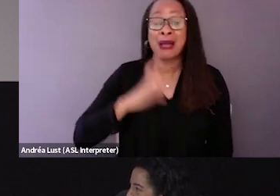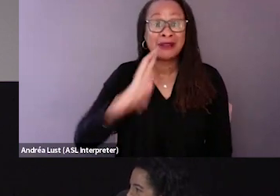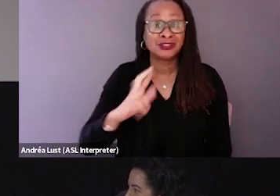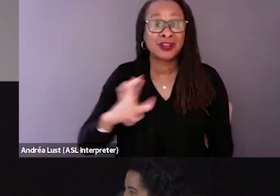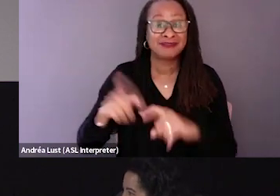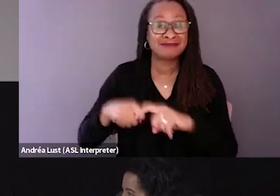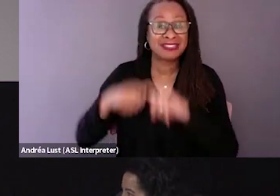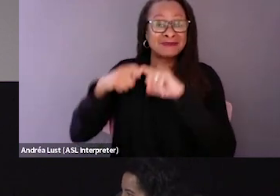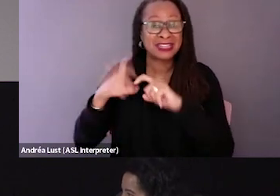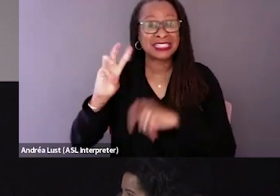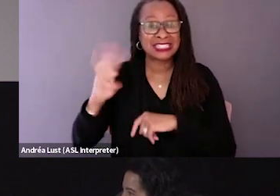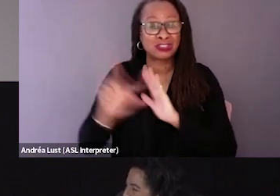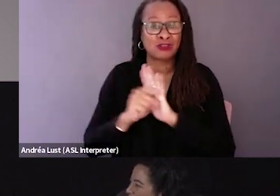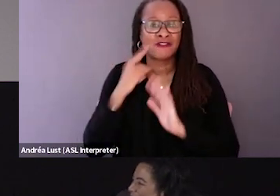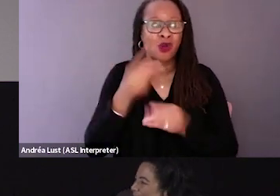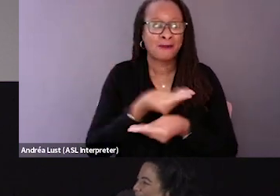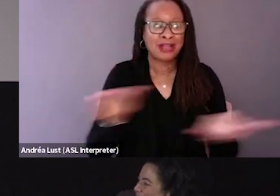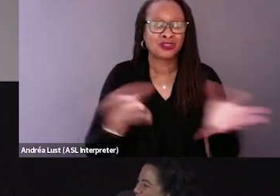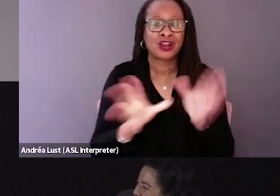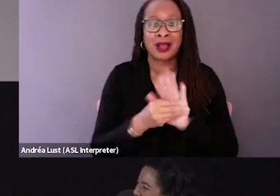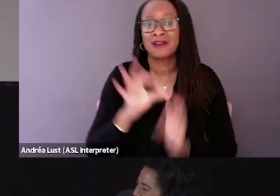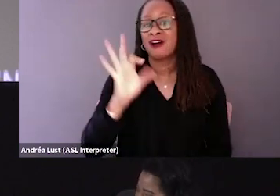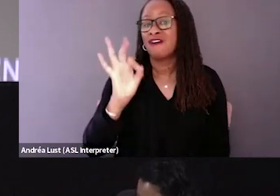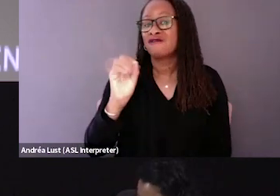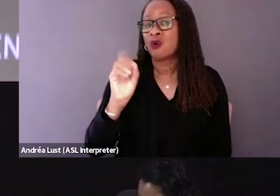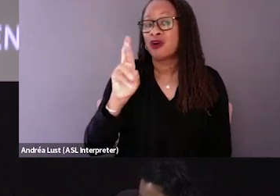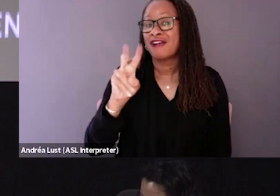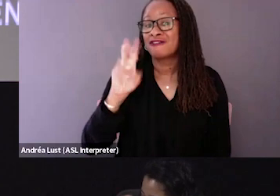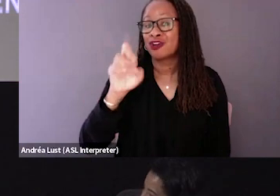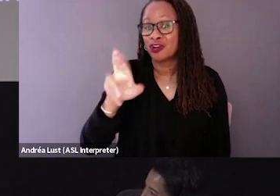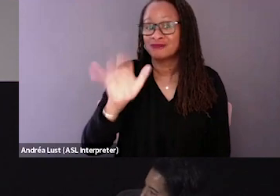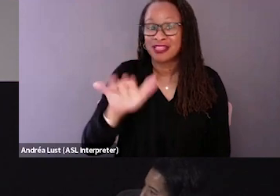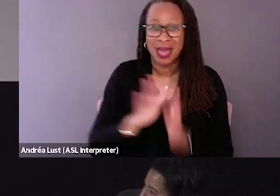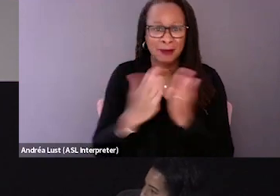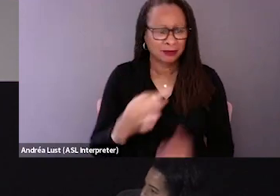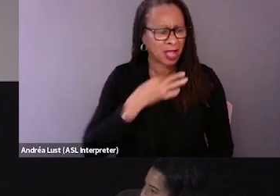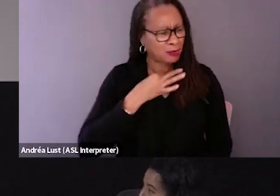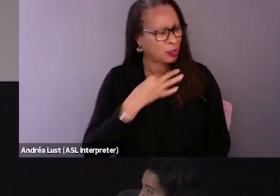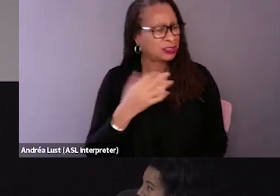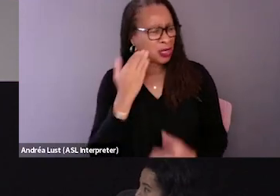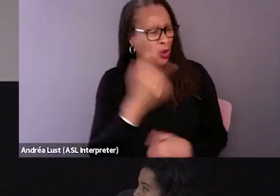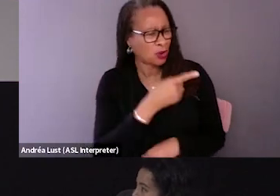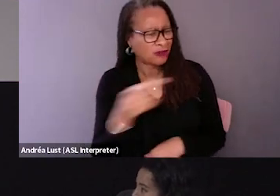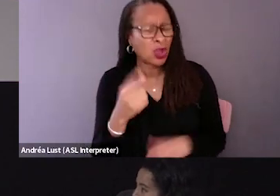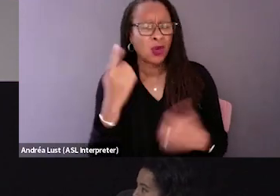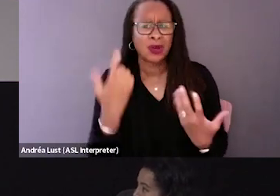for passing around a copy of "Forever." I'm curious, I know one of you was a fan coming into this project